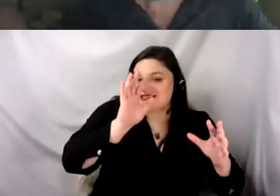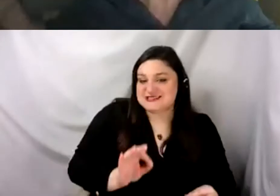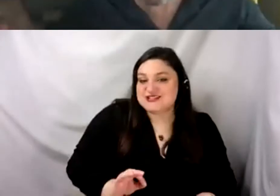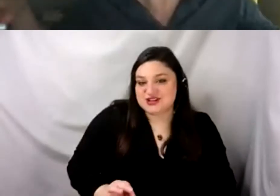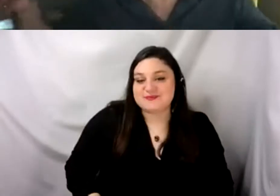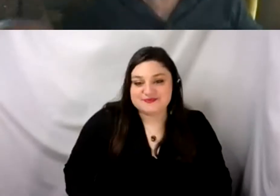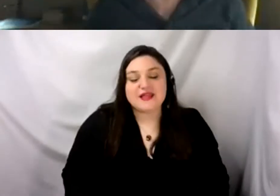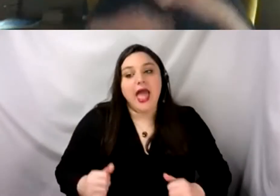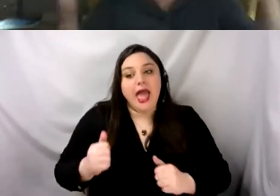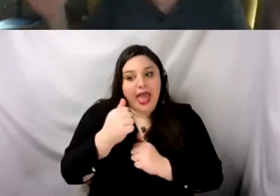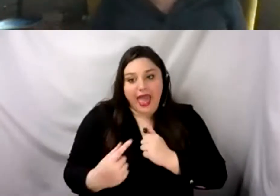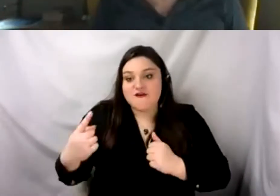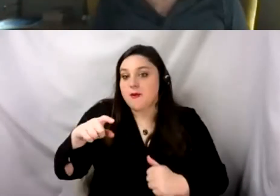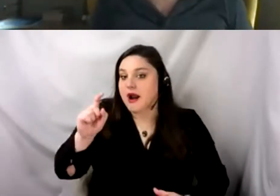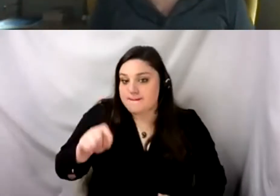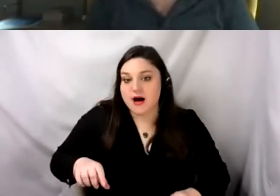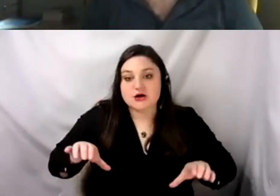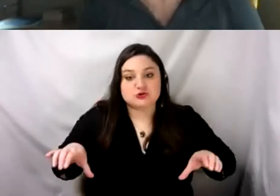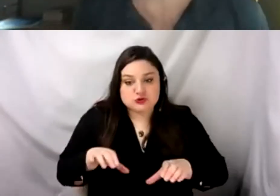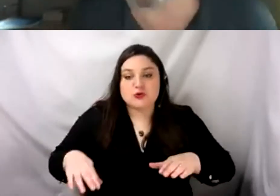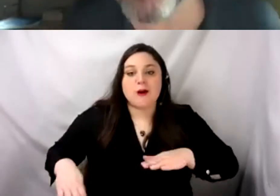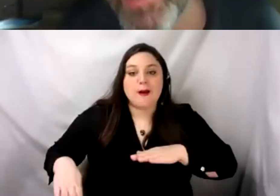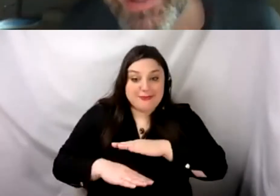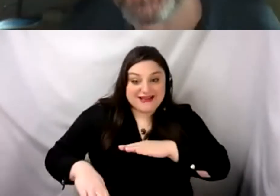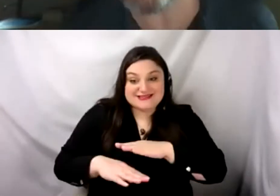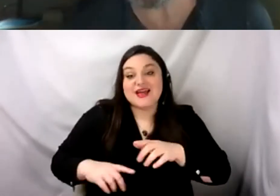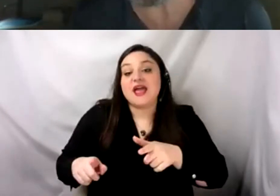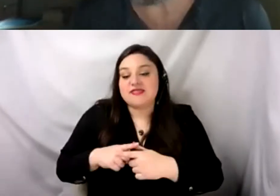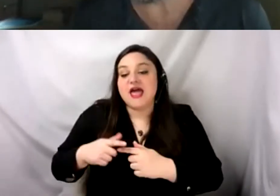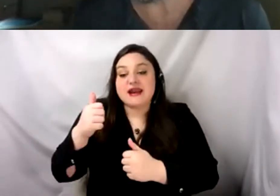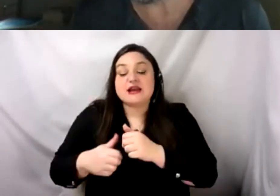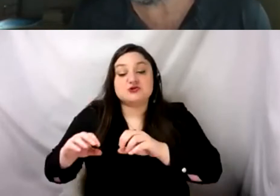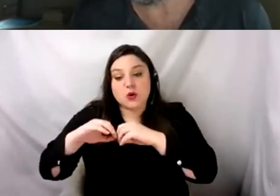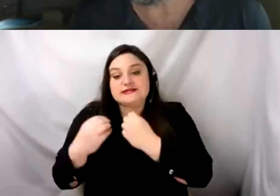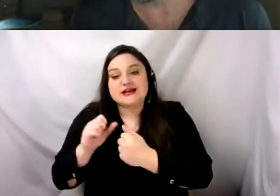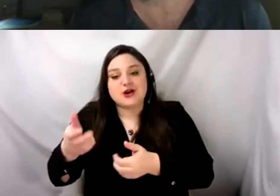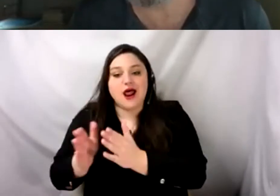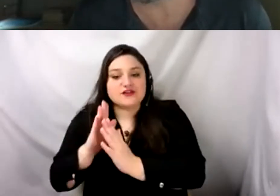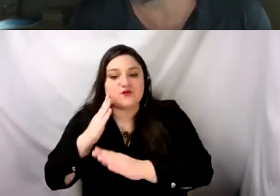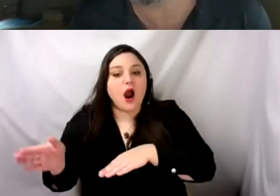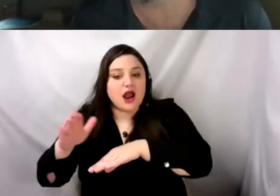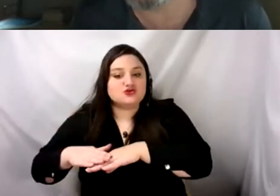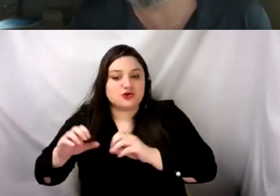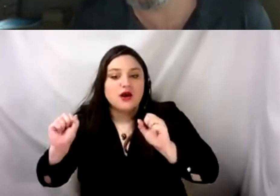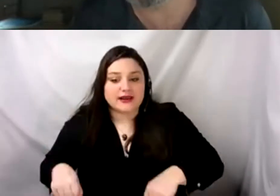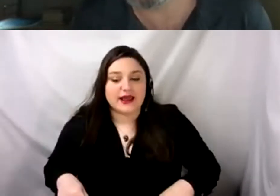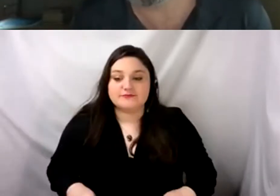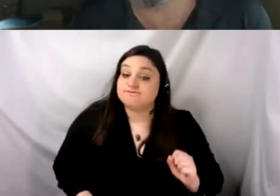can decide to go above and beyond that. >> I think that answers the question. Thank you.